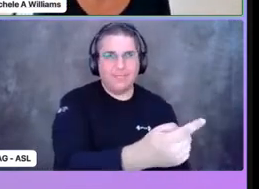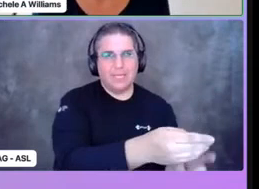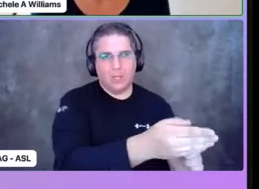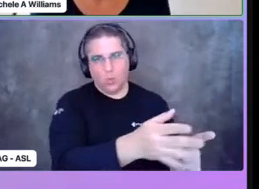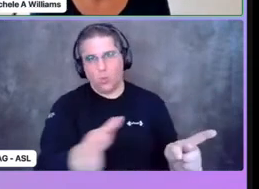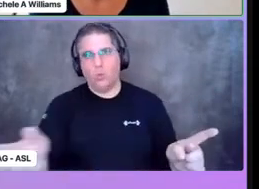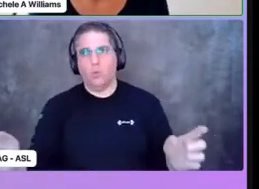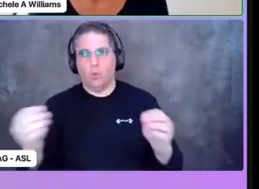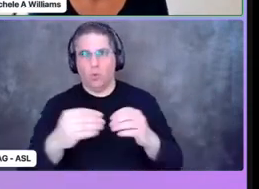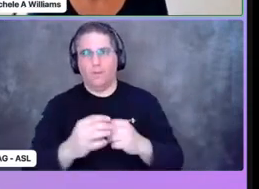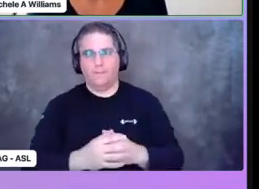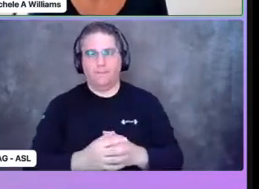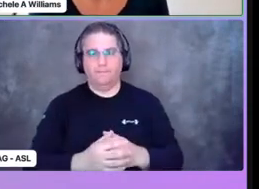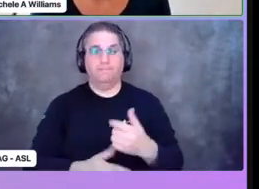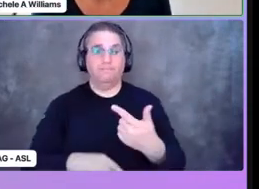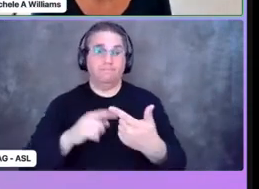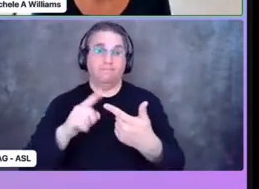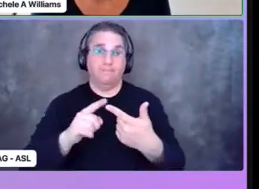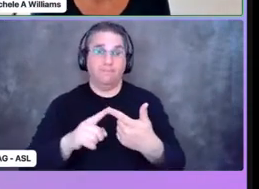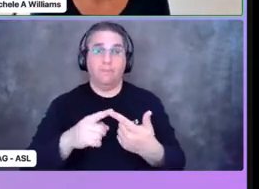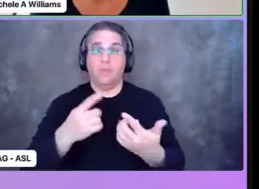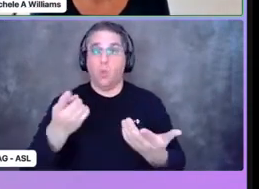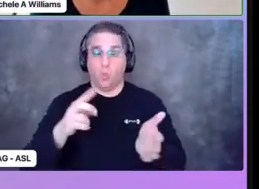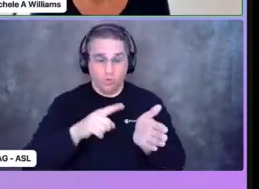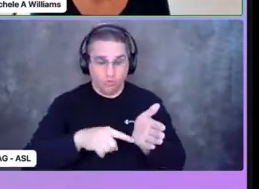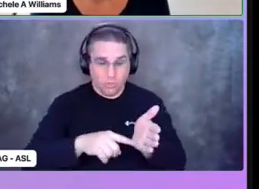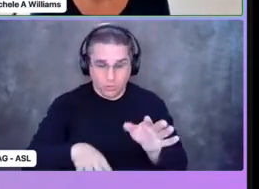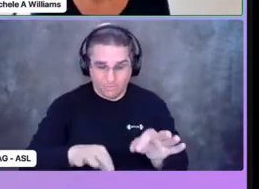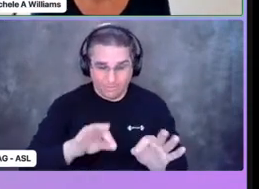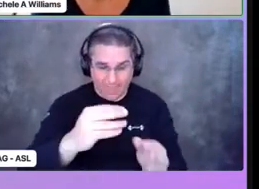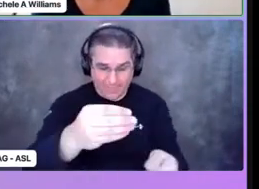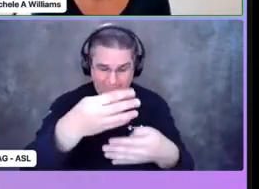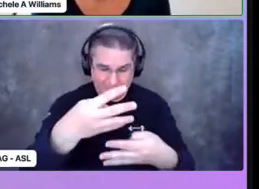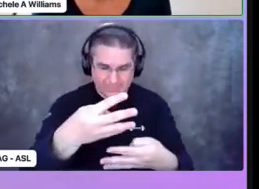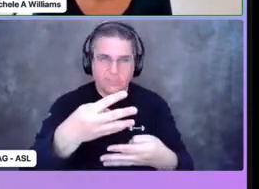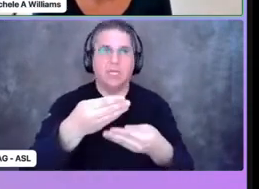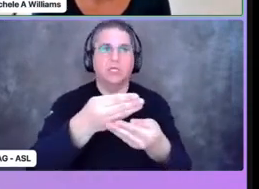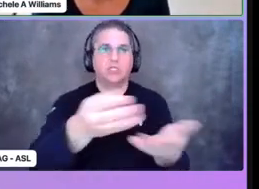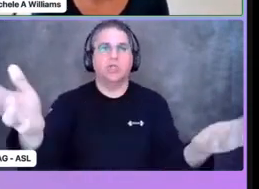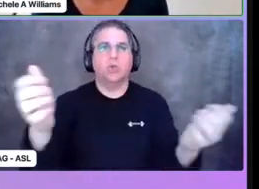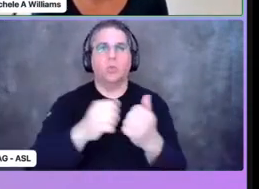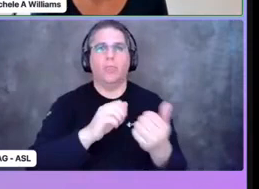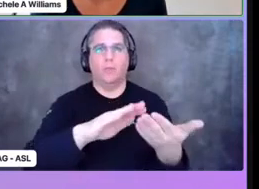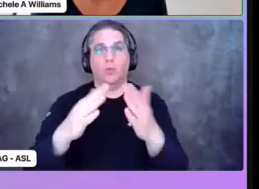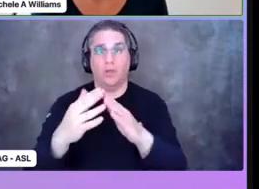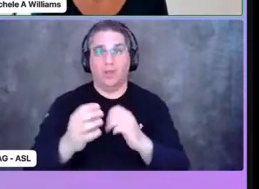reducing research to just final design evaluations. Then, share the research